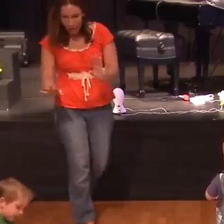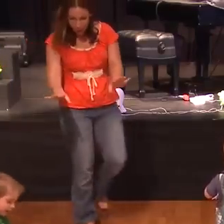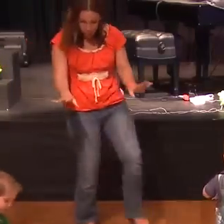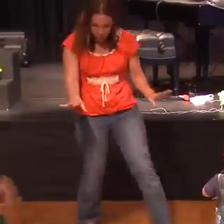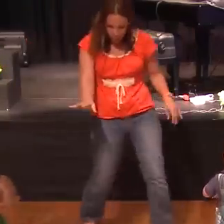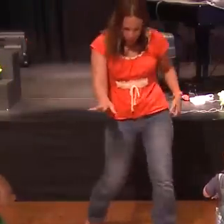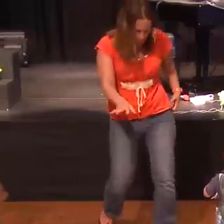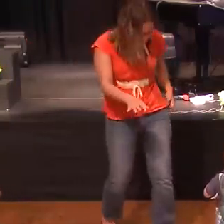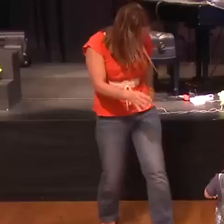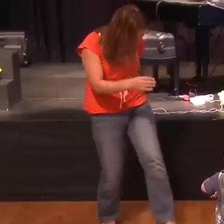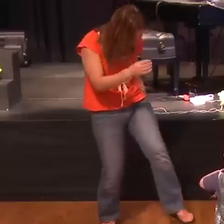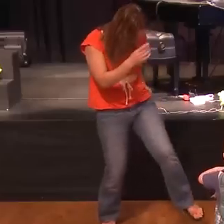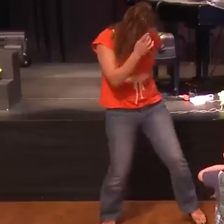They can keep looking at their books. That's okay.